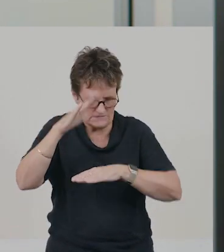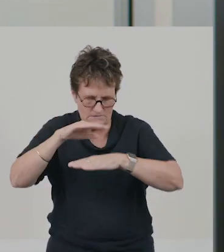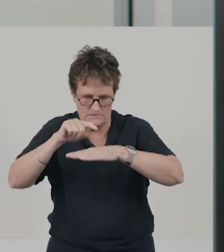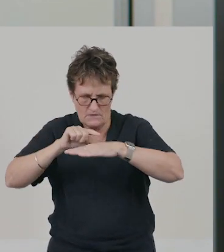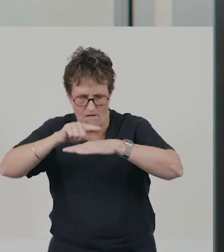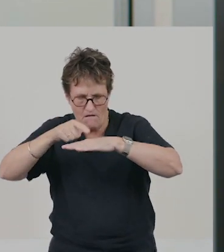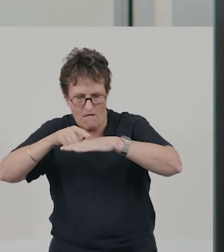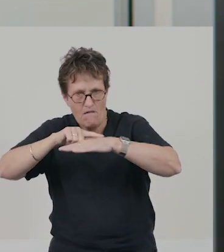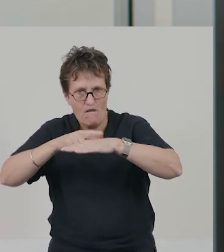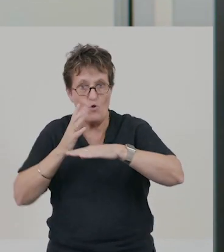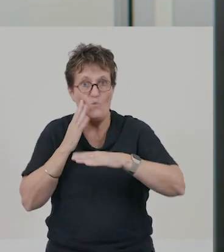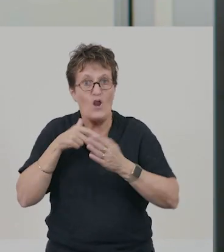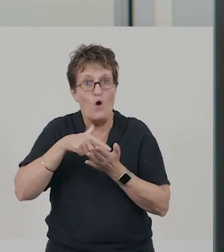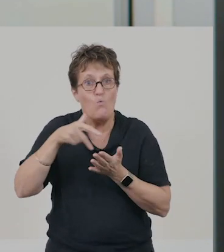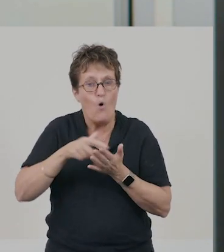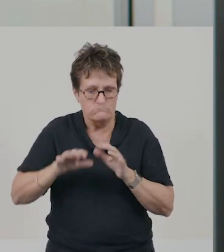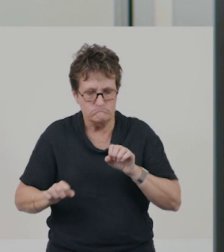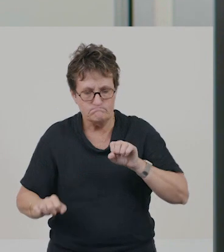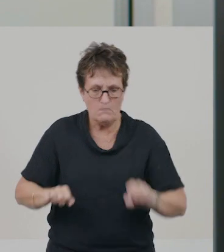When I walk, I rock backwards and forwards,